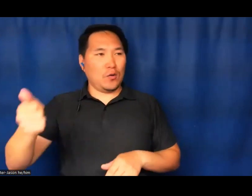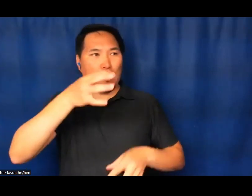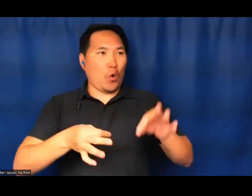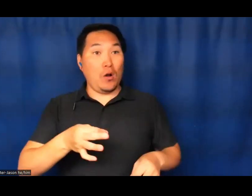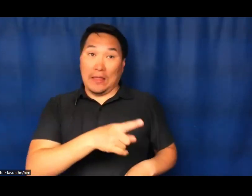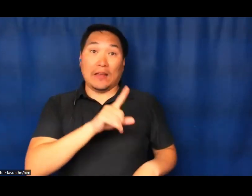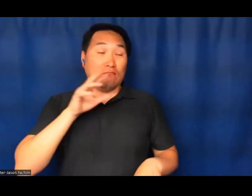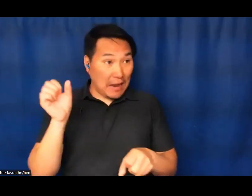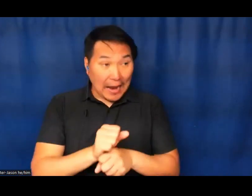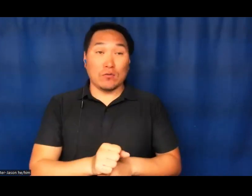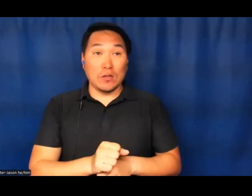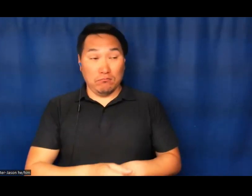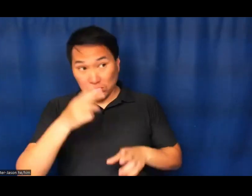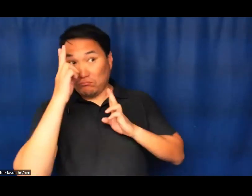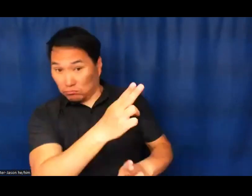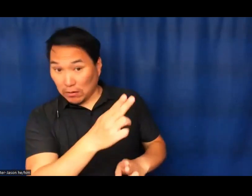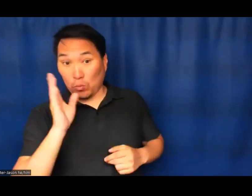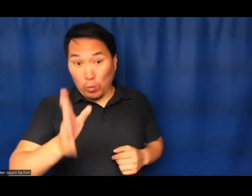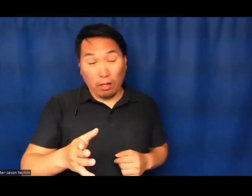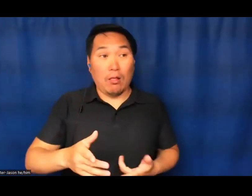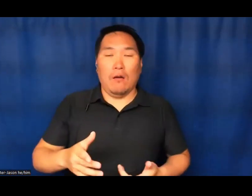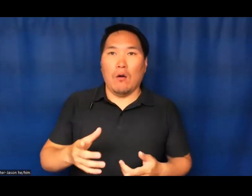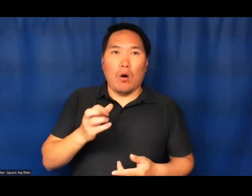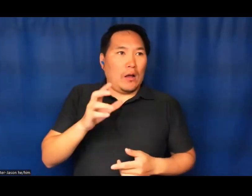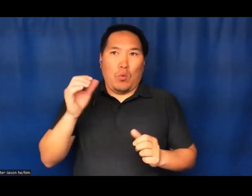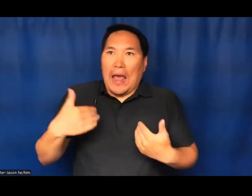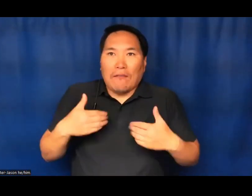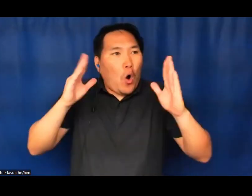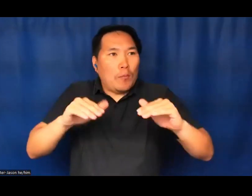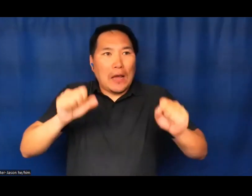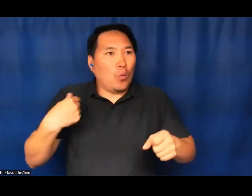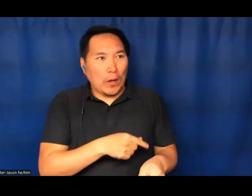Is there hope or anything that could be done to reform it?